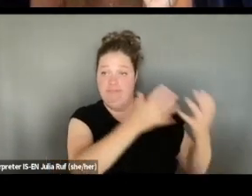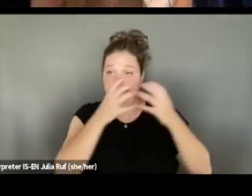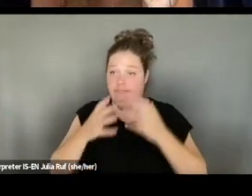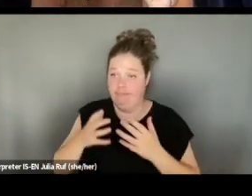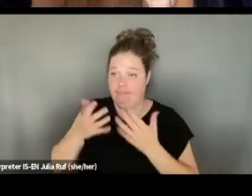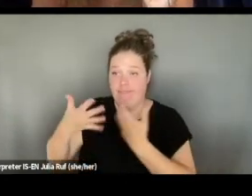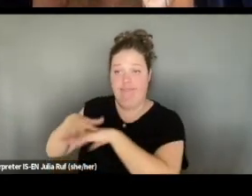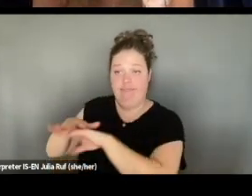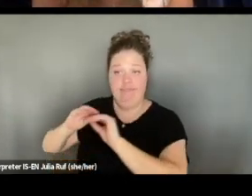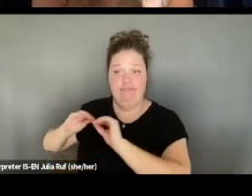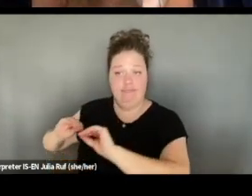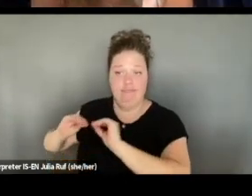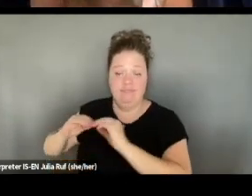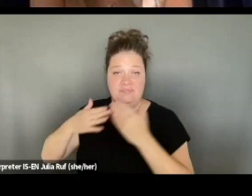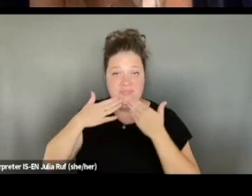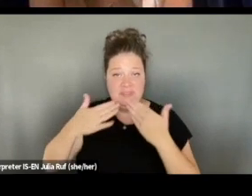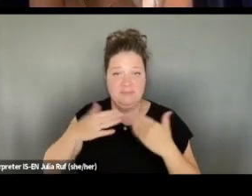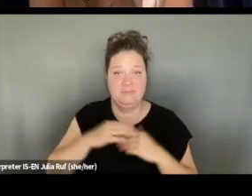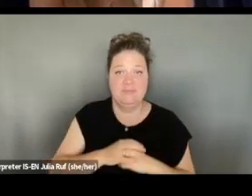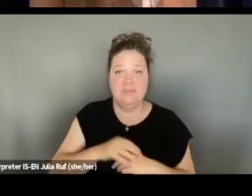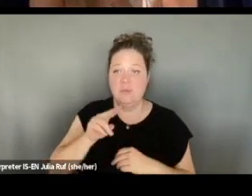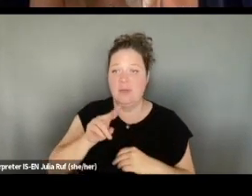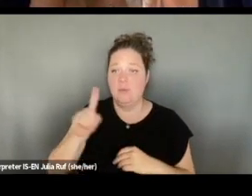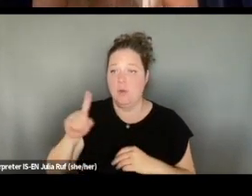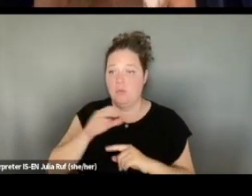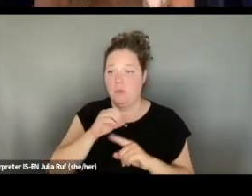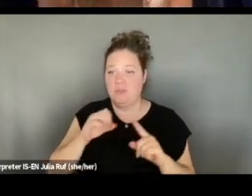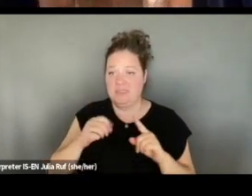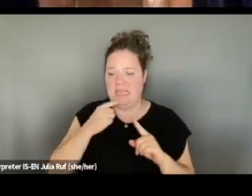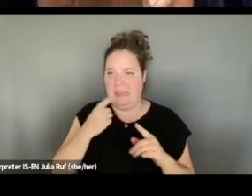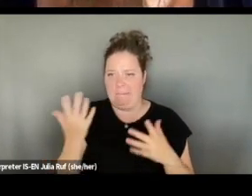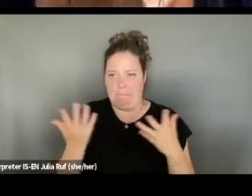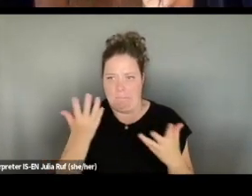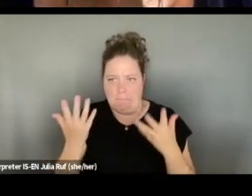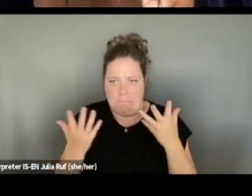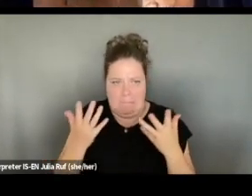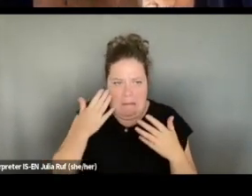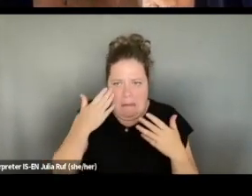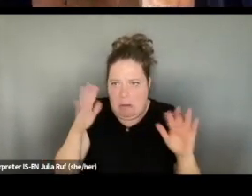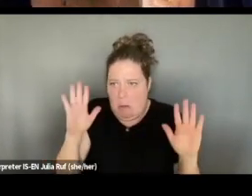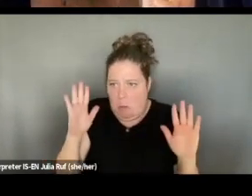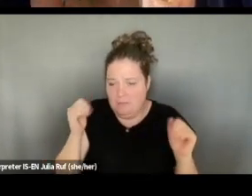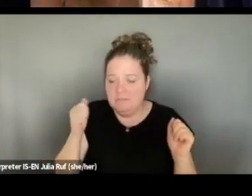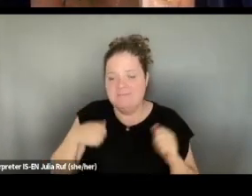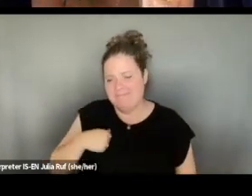you for that. And 21% says I'm not sure, which is,